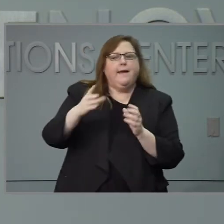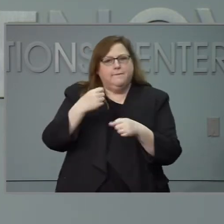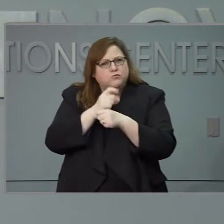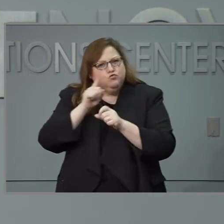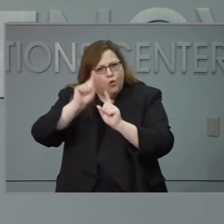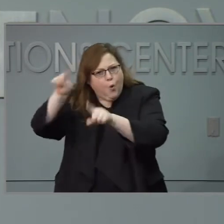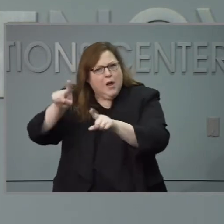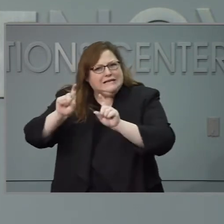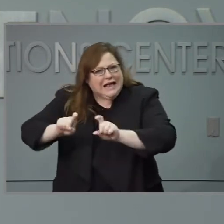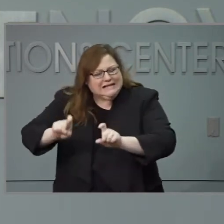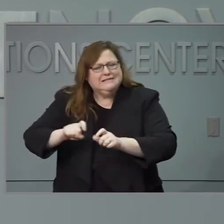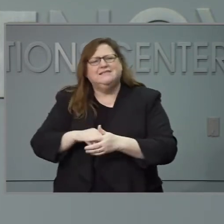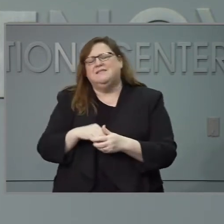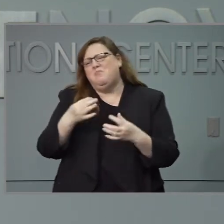COOPER >> Gov. Cooper: BUENO, LA GENTE